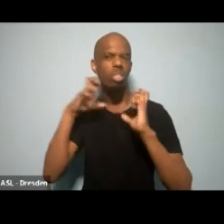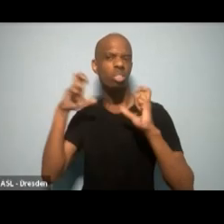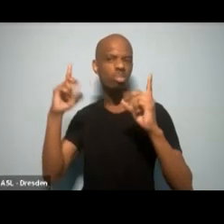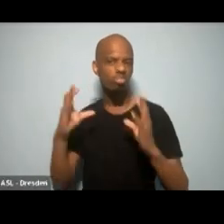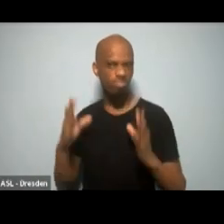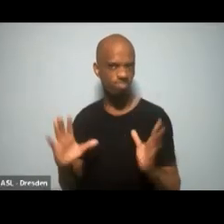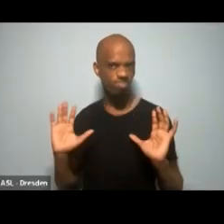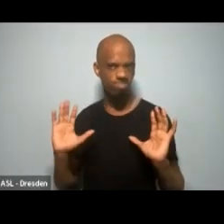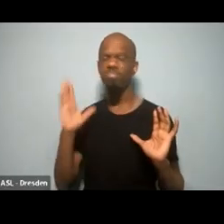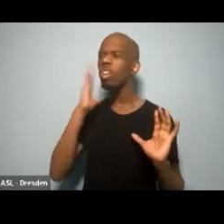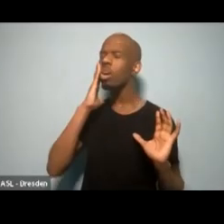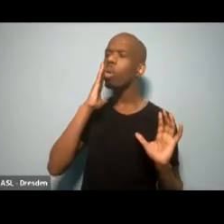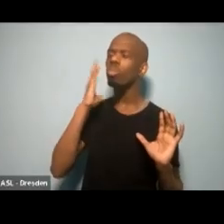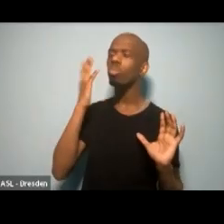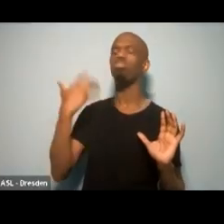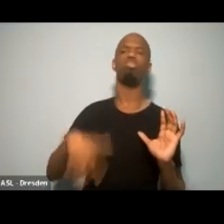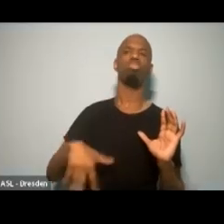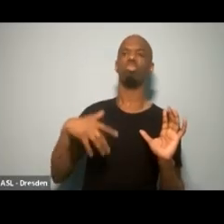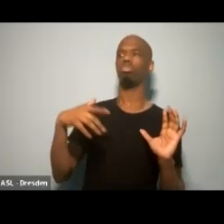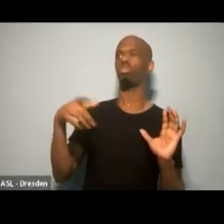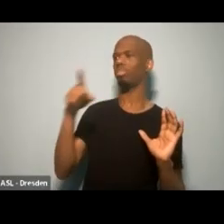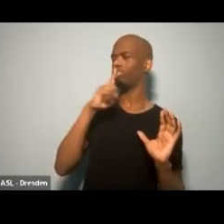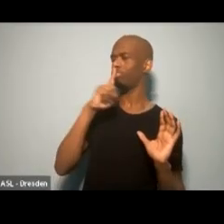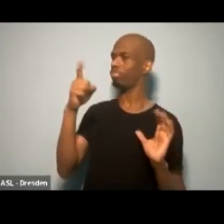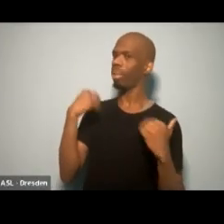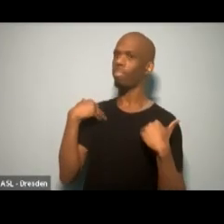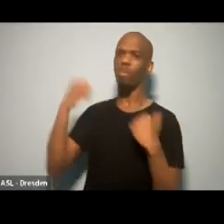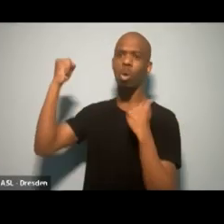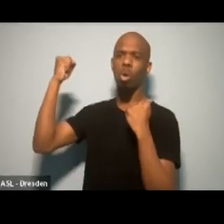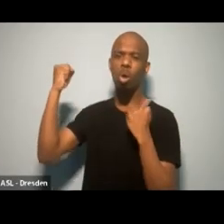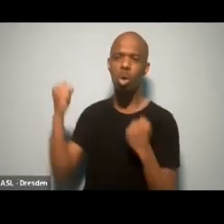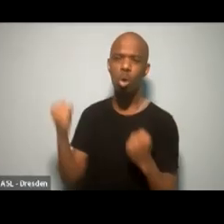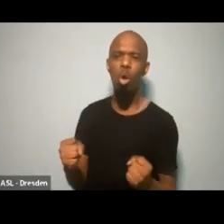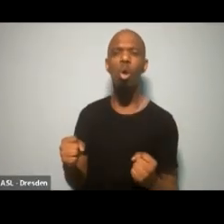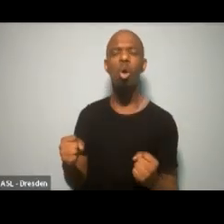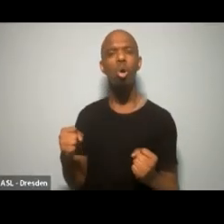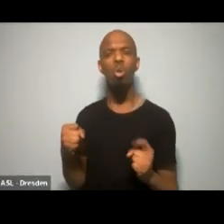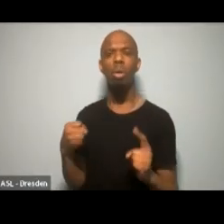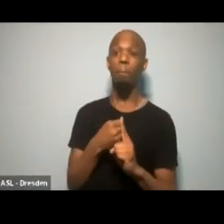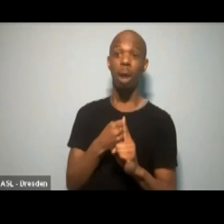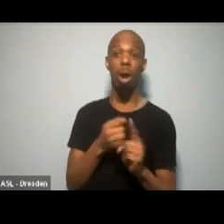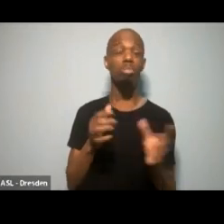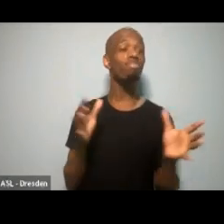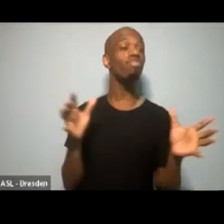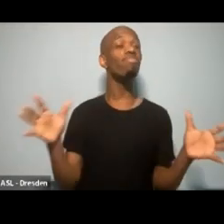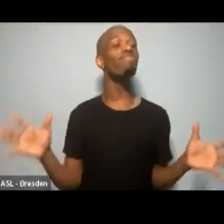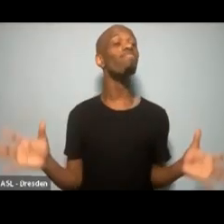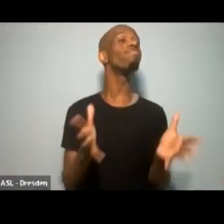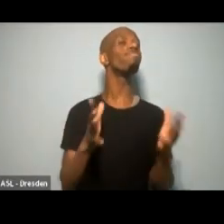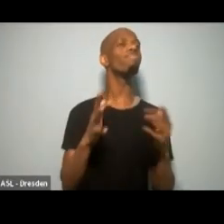a profoundly positive impact on our students. And as a Canada research chair,